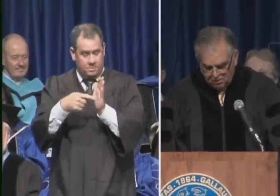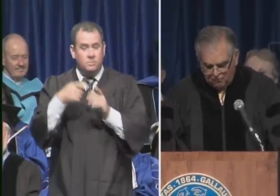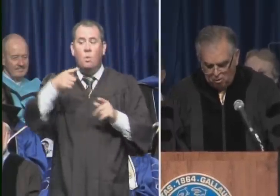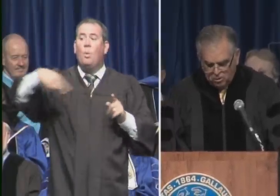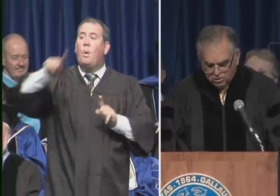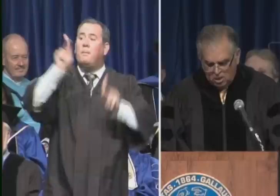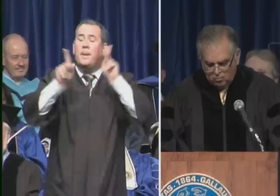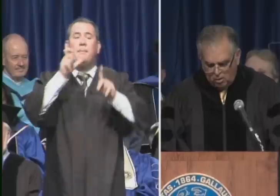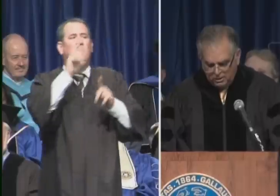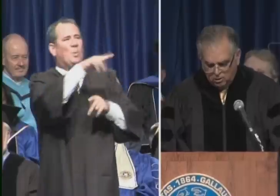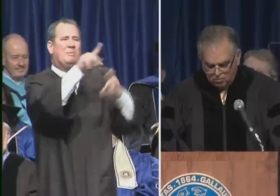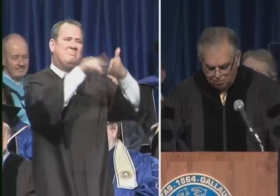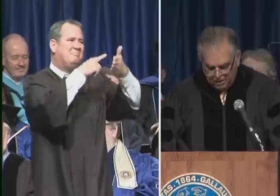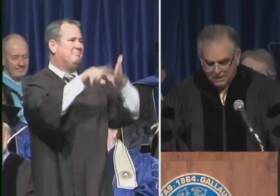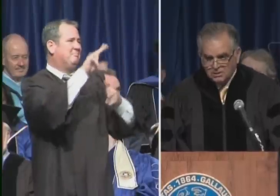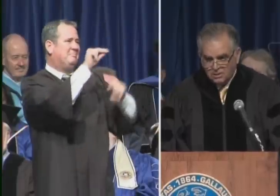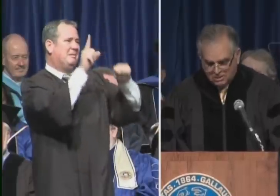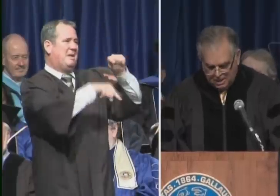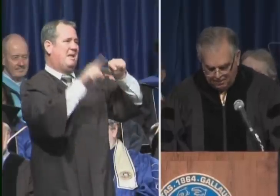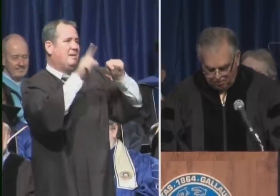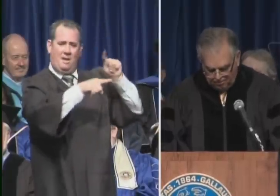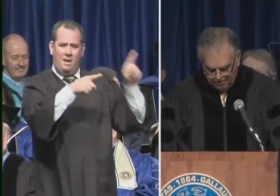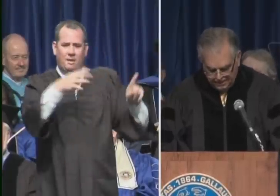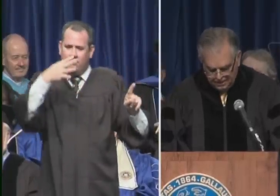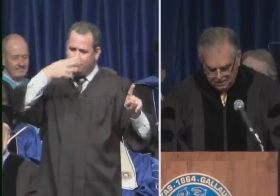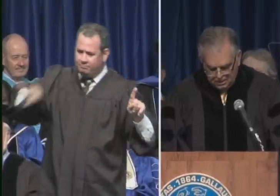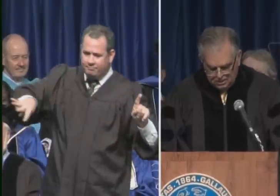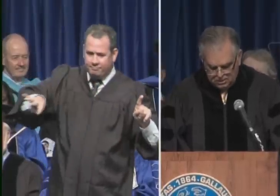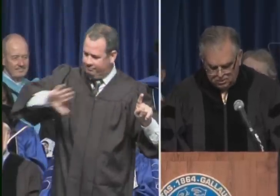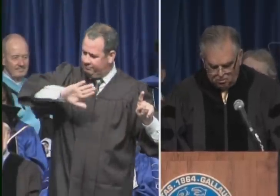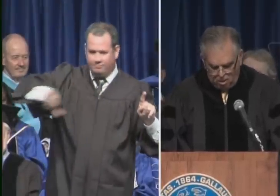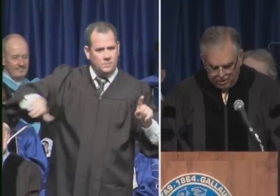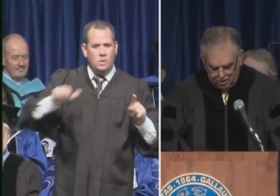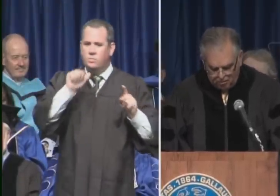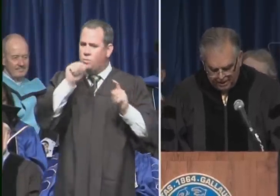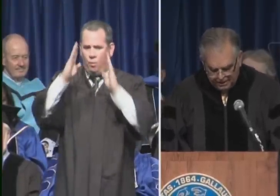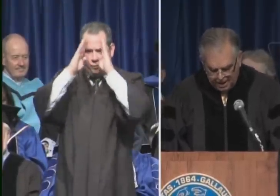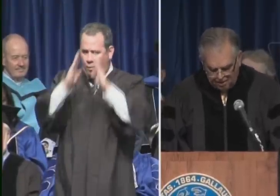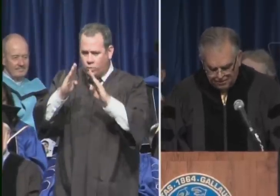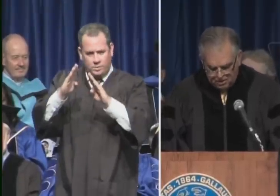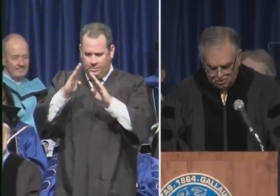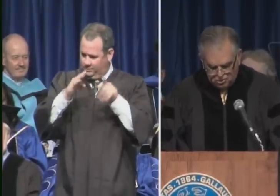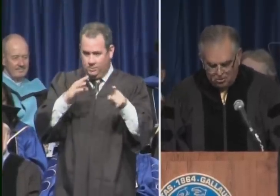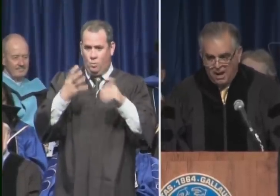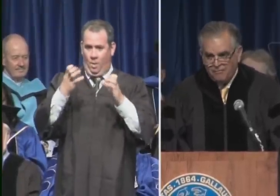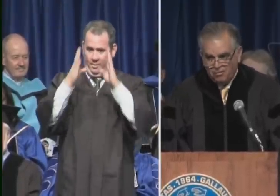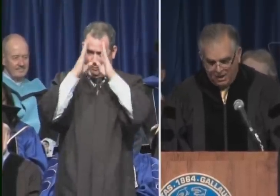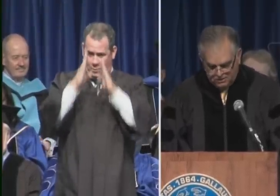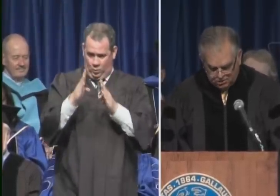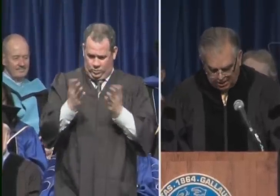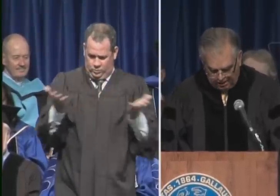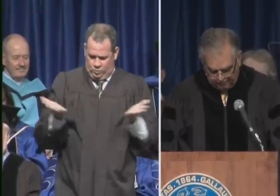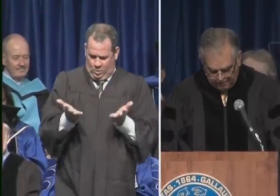Focus on what you bring to the table. You are here right now because you have the right stuff.